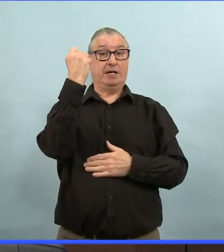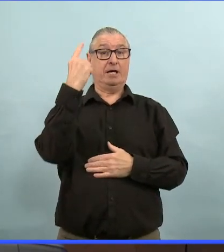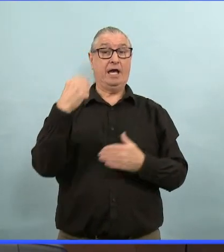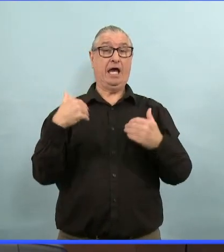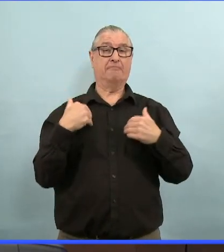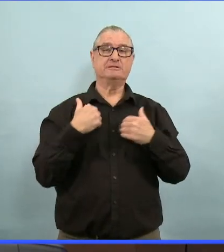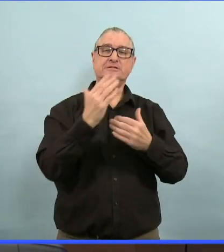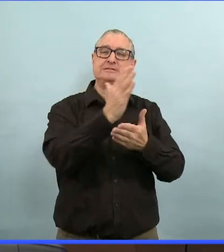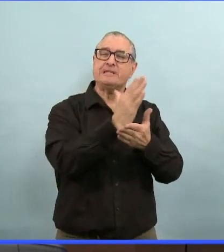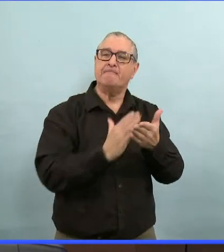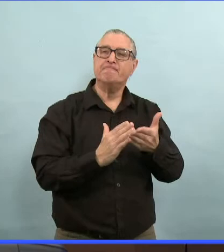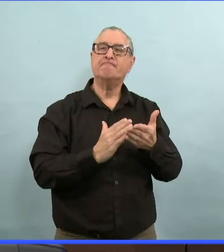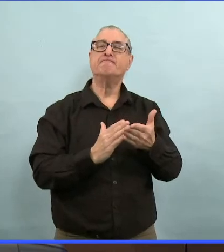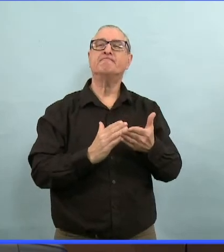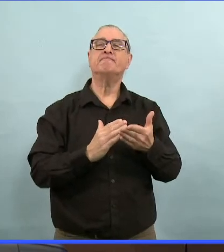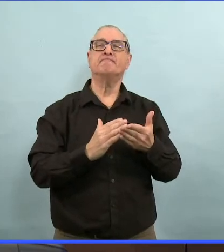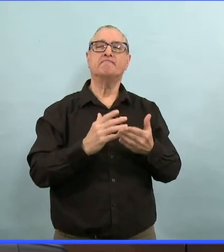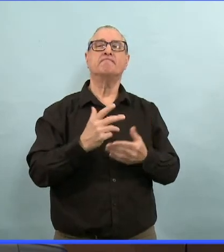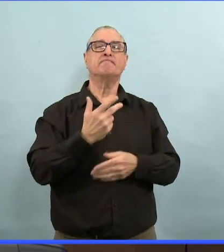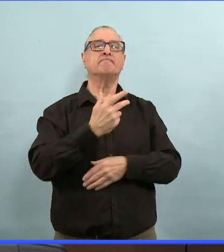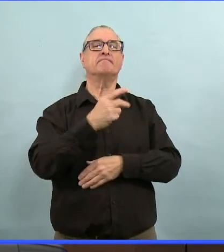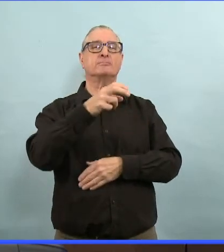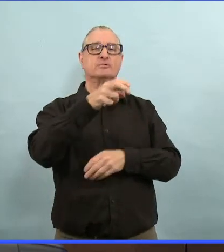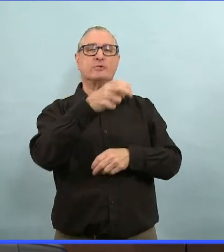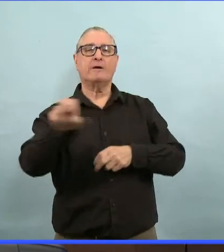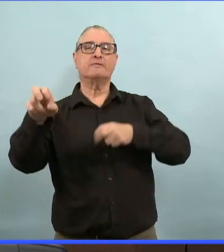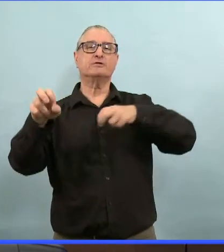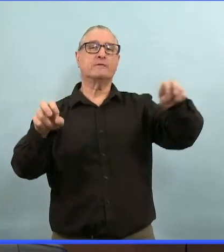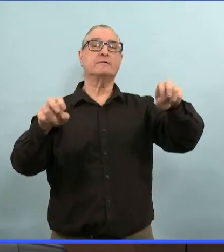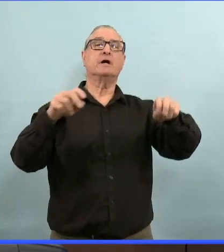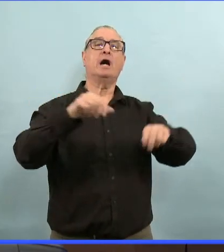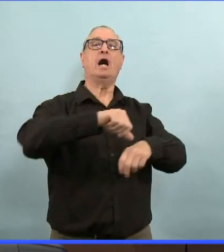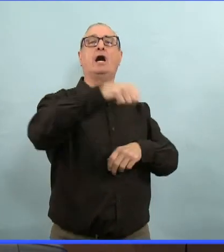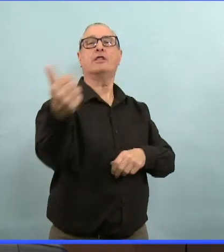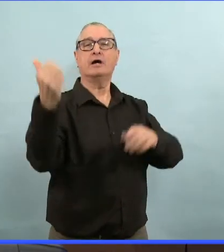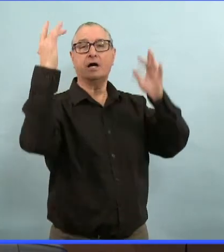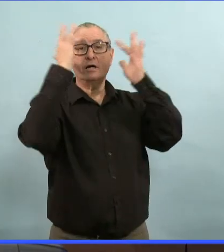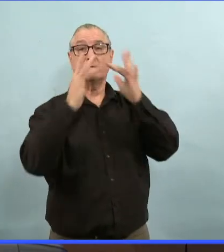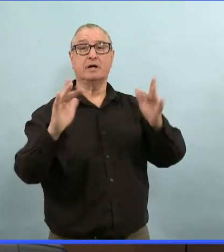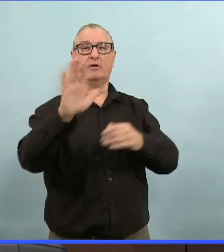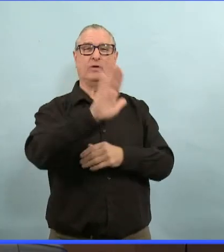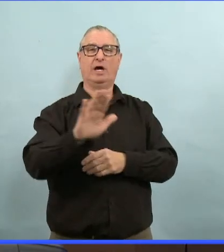transferred to sites outside of their home health region in the past three months and that includes